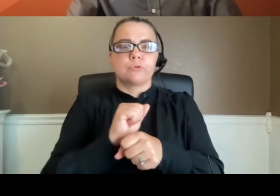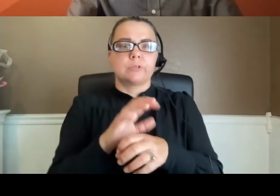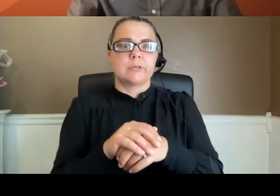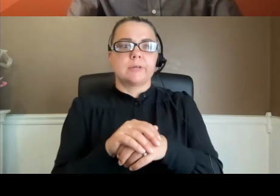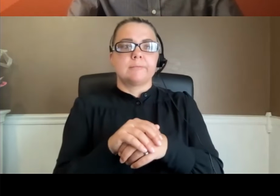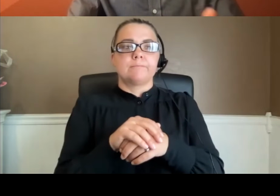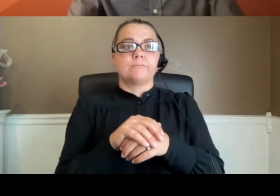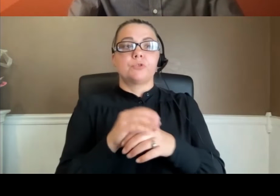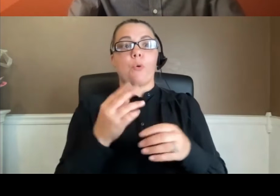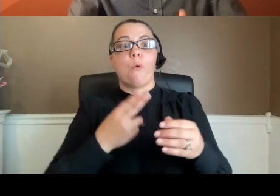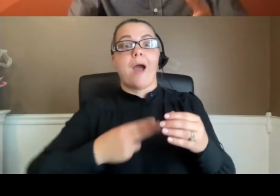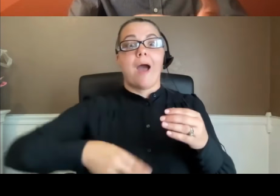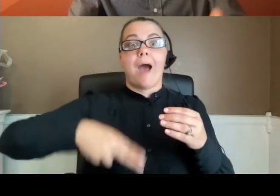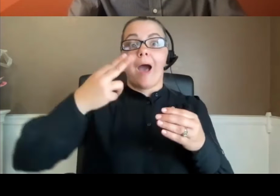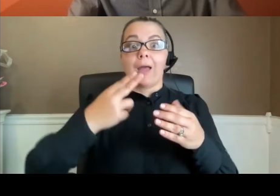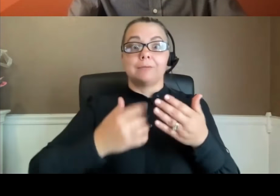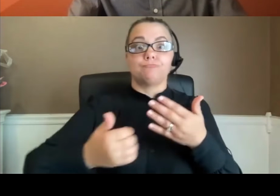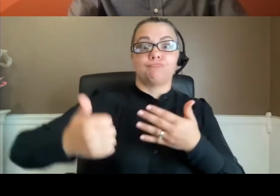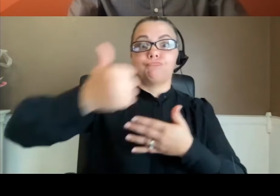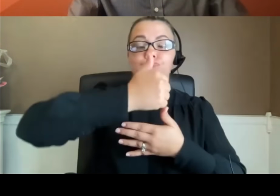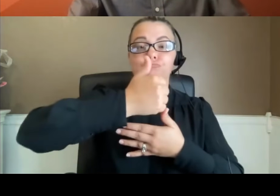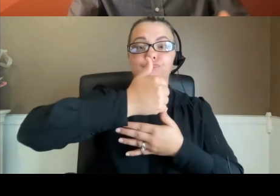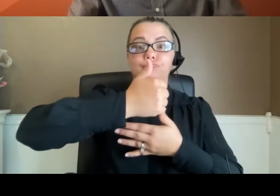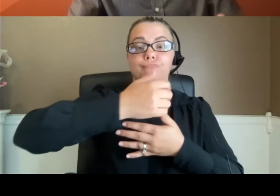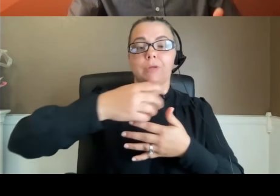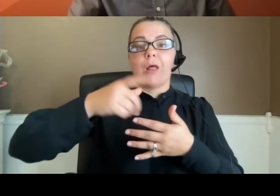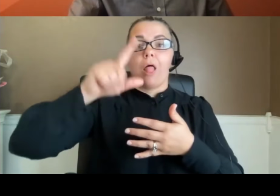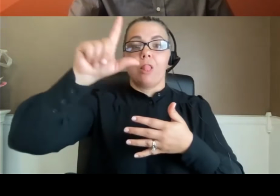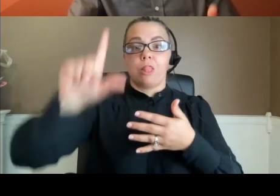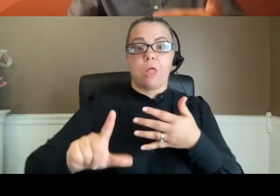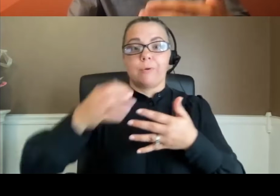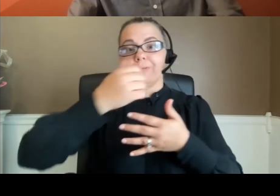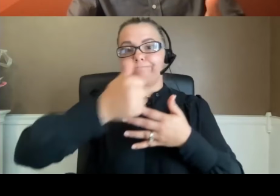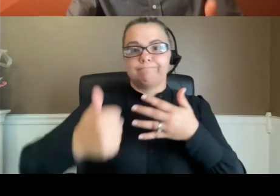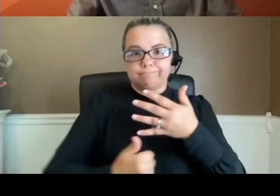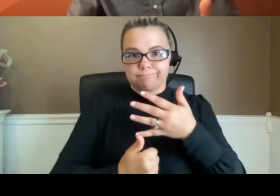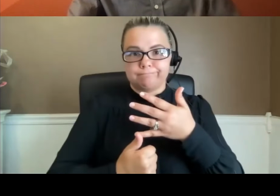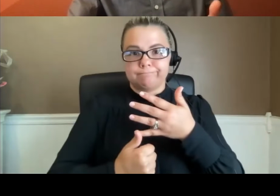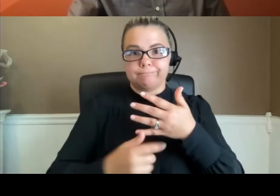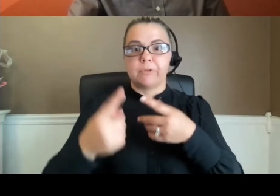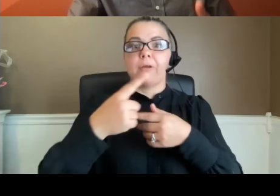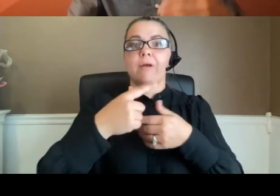the top, the lowest are at the bottom. From highest to lowest, the values are as follows: